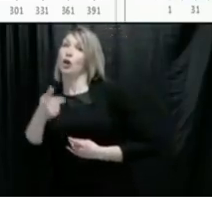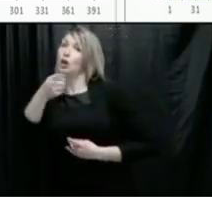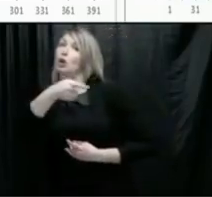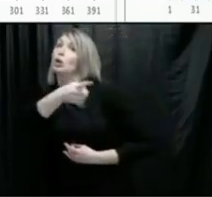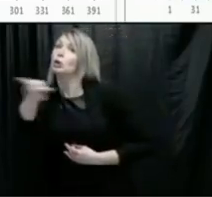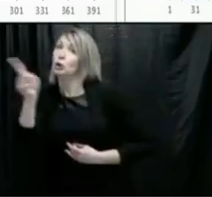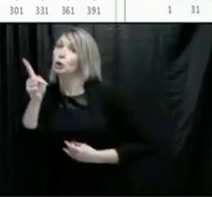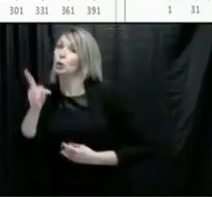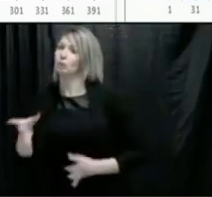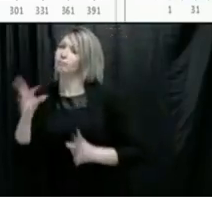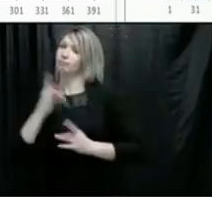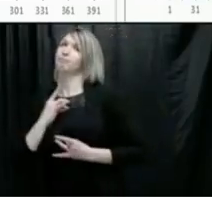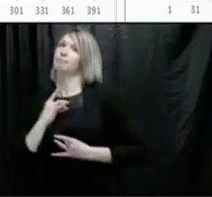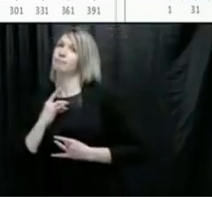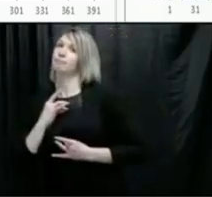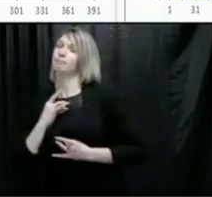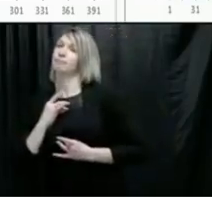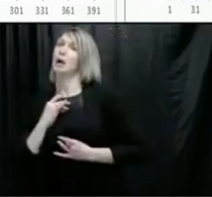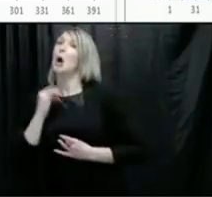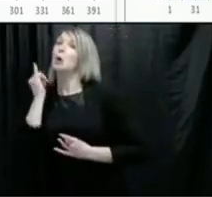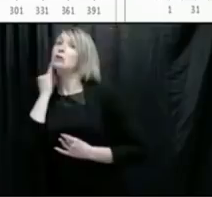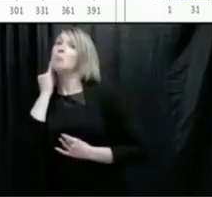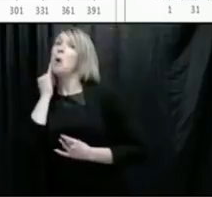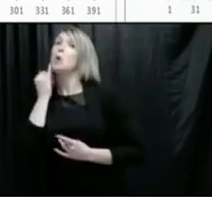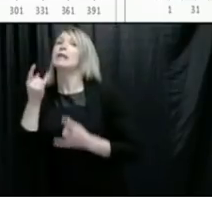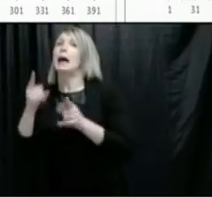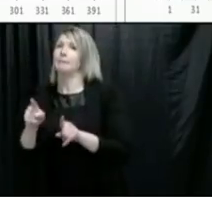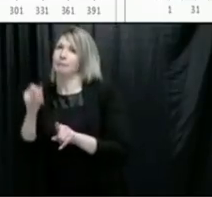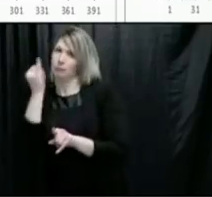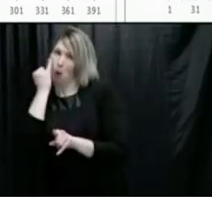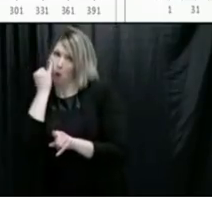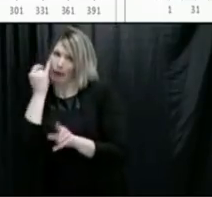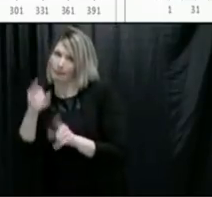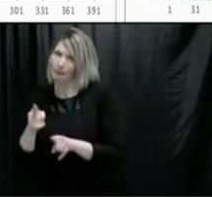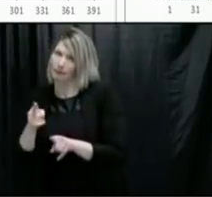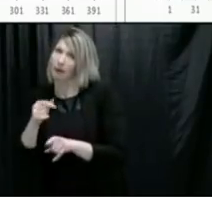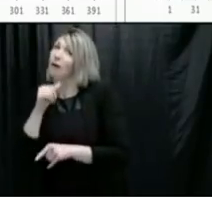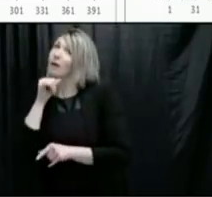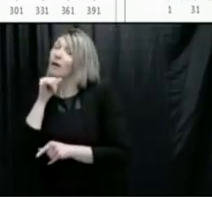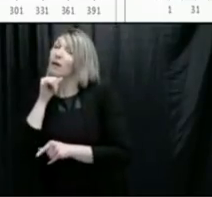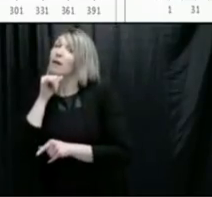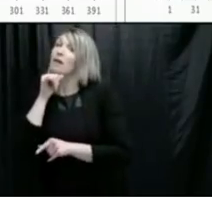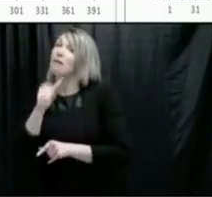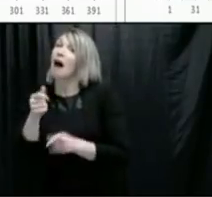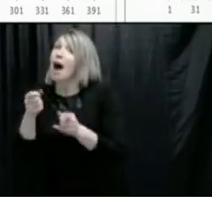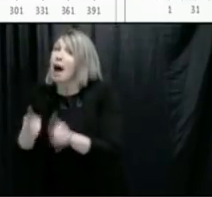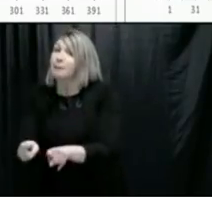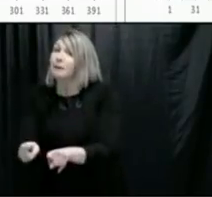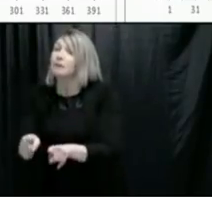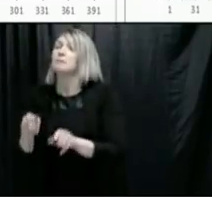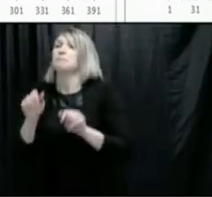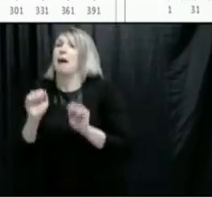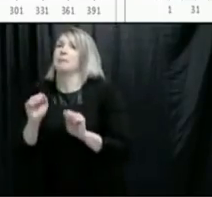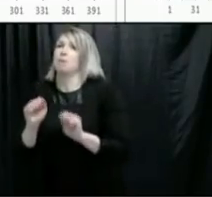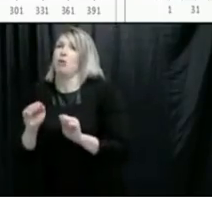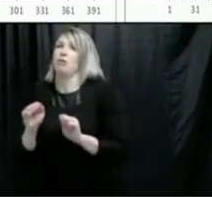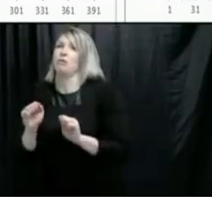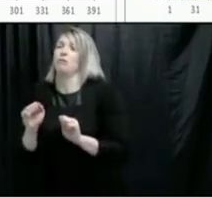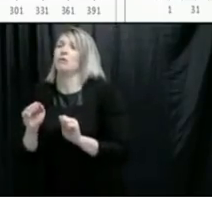AND THIS WOULD BE A REASONABLE NUMBER IF WE ACTUALLY MAINTAIN OUR PUBLIC-HEALTH MEASURES AT